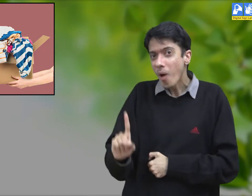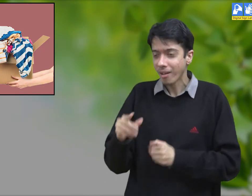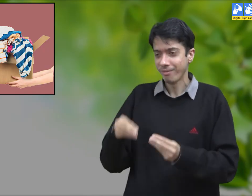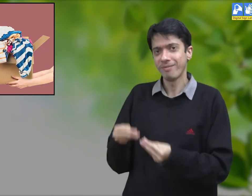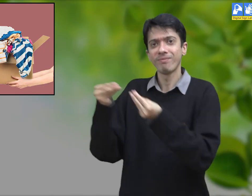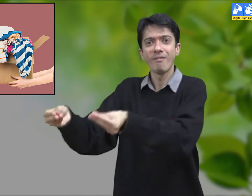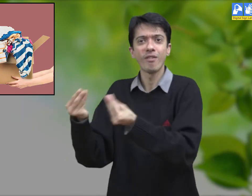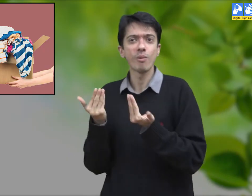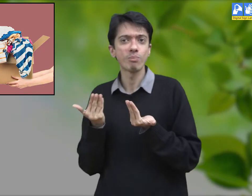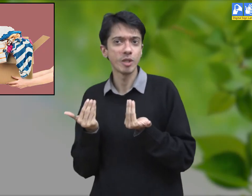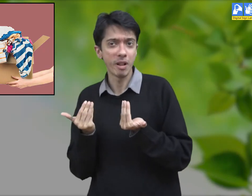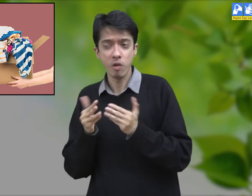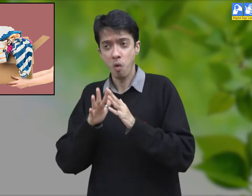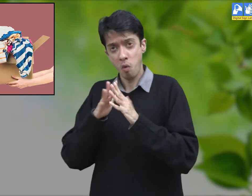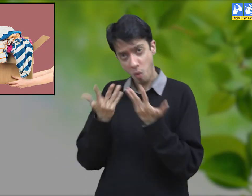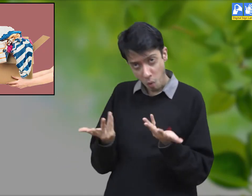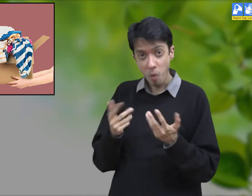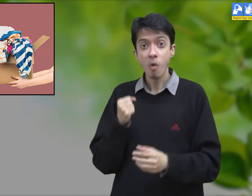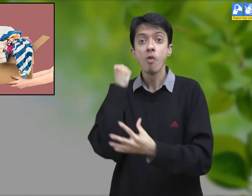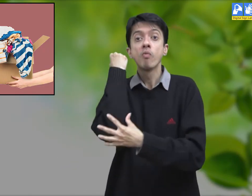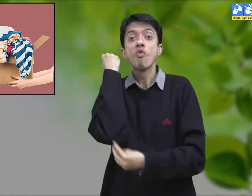We can give it to our siblings to whom it can fit.